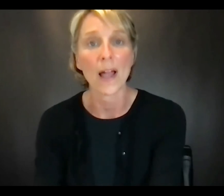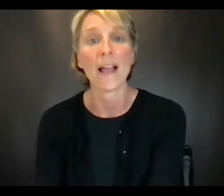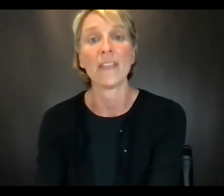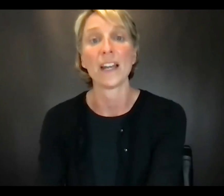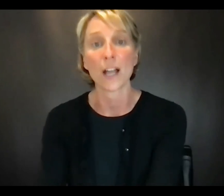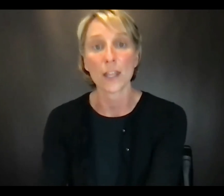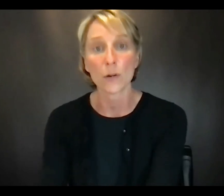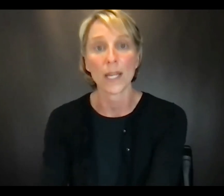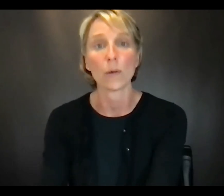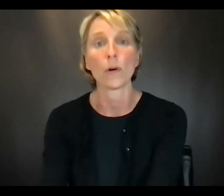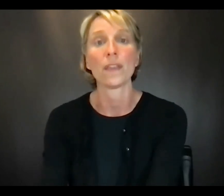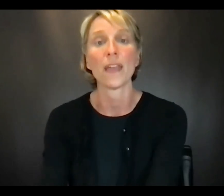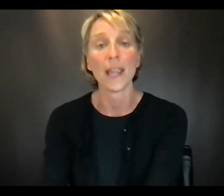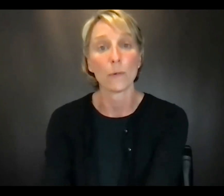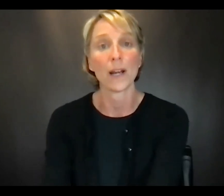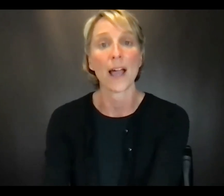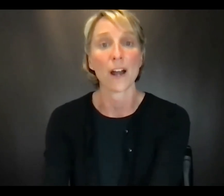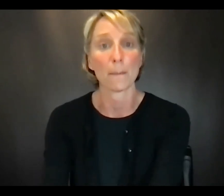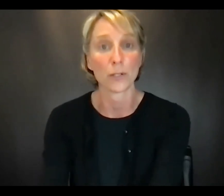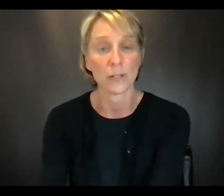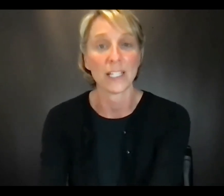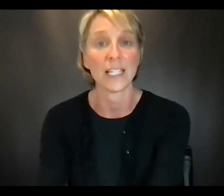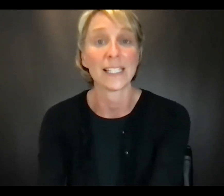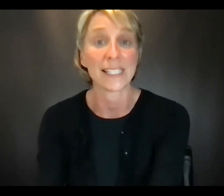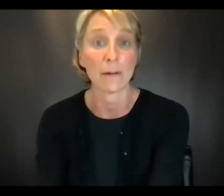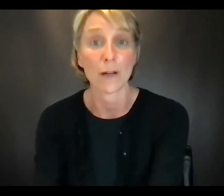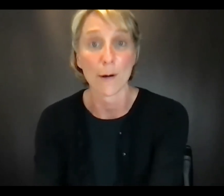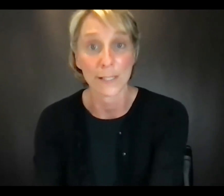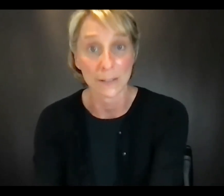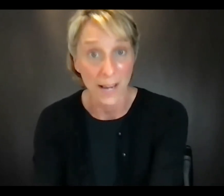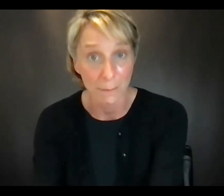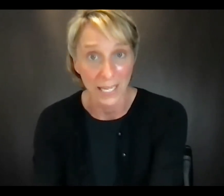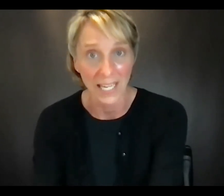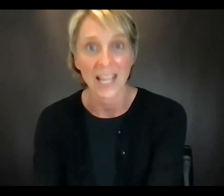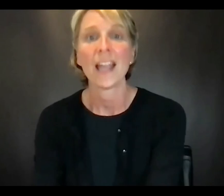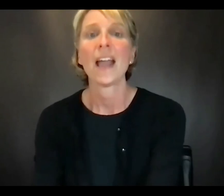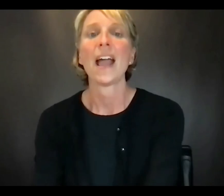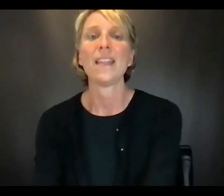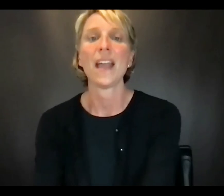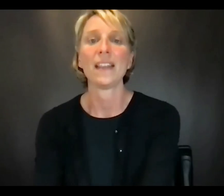and then another week where they would have an opportunity to stay with a host family. And then